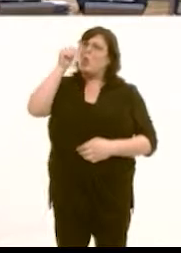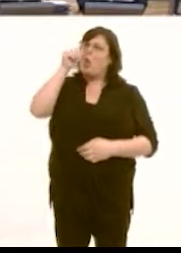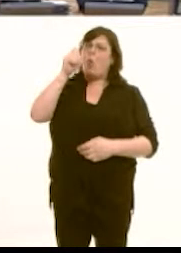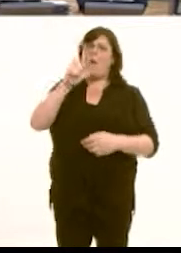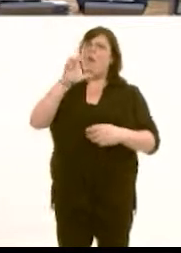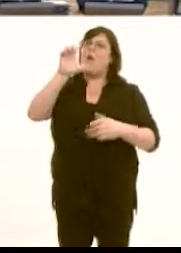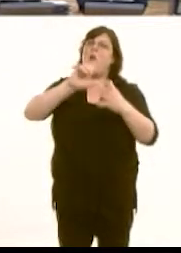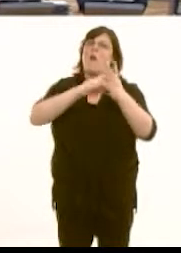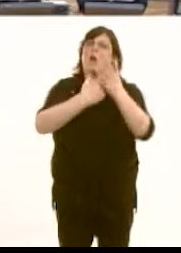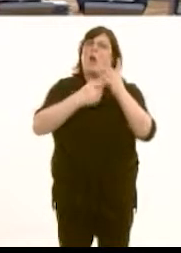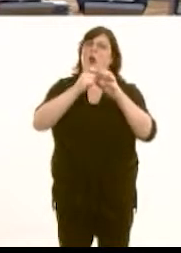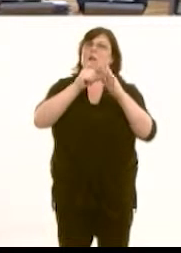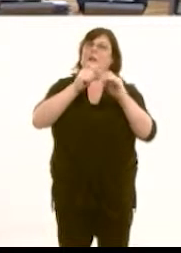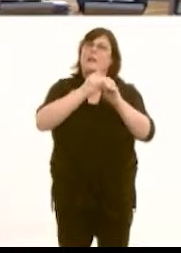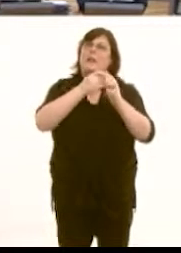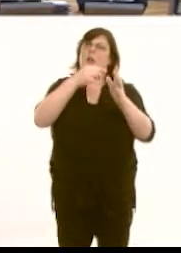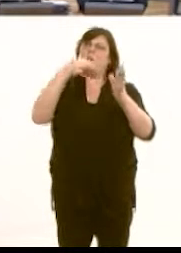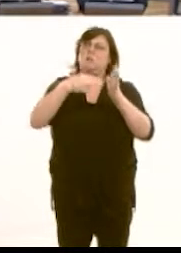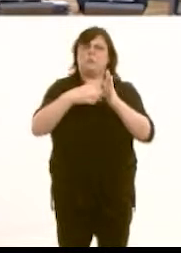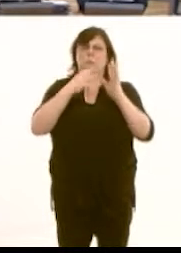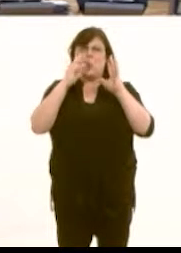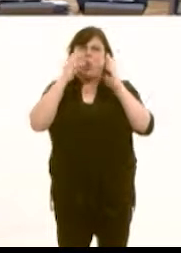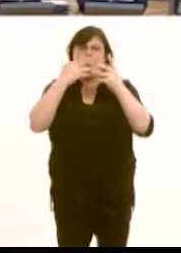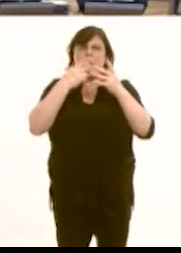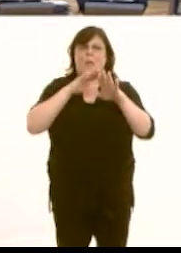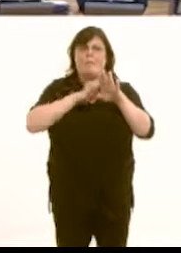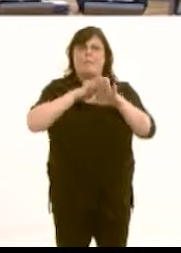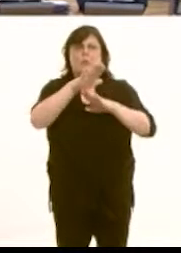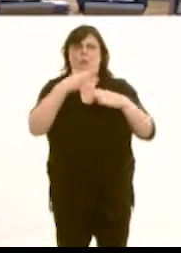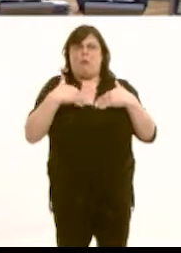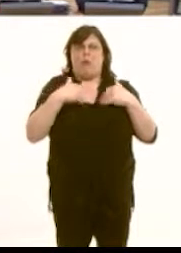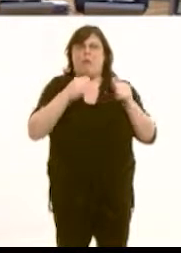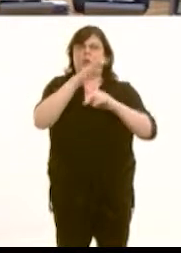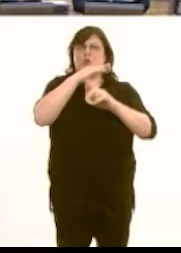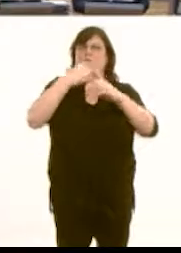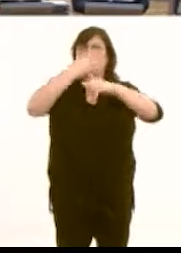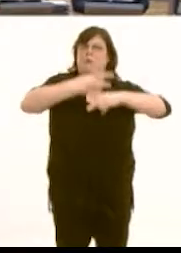regarding the future delivery of health and social care services in that community.